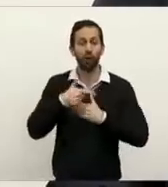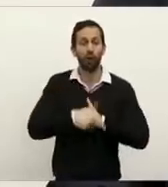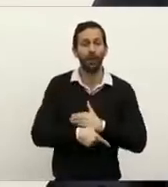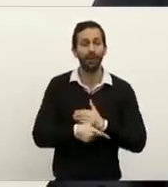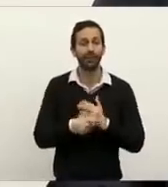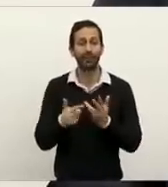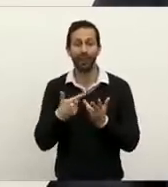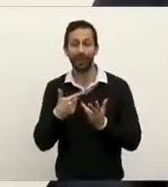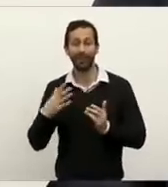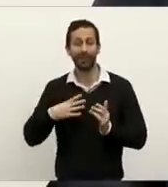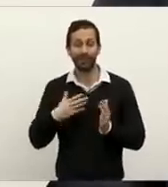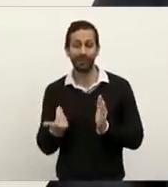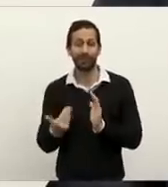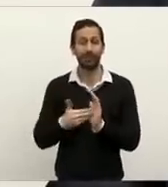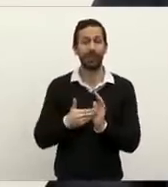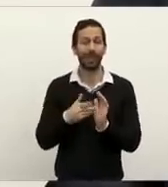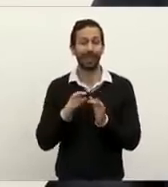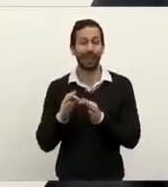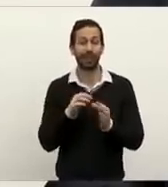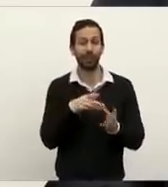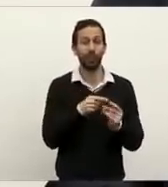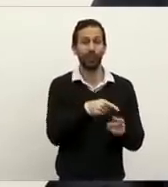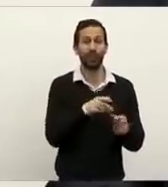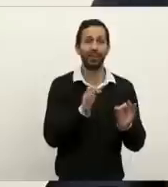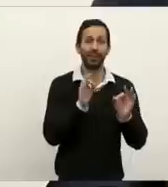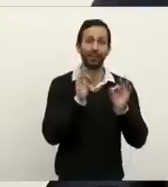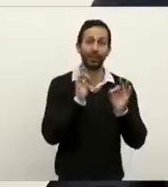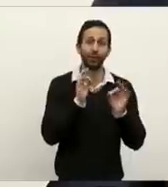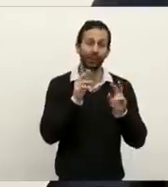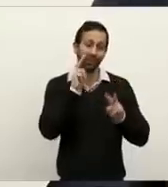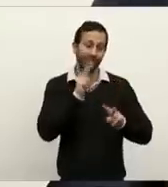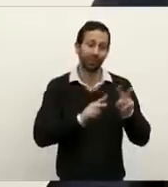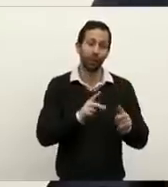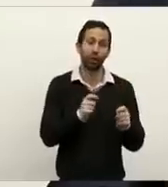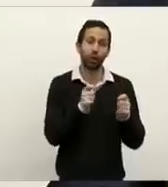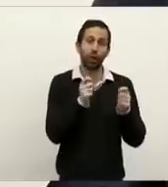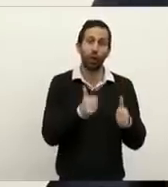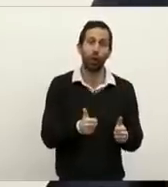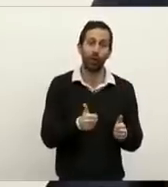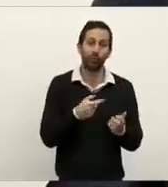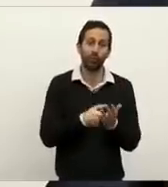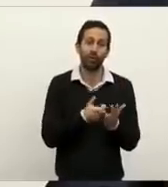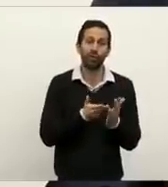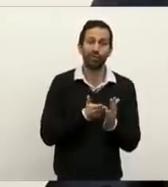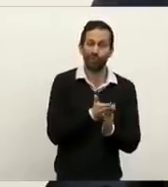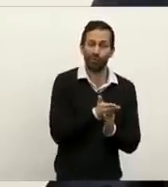connecting them to a specialised assessor early, preferably during the pre-planning phase,